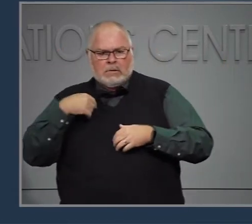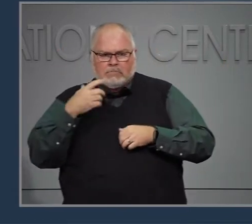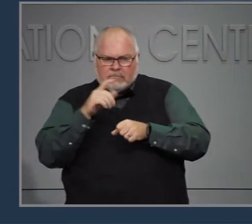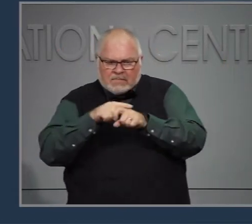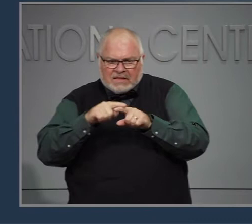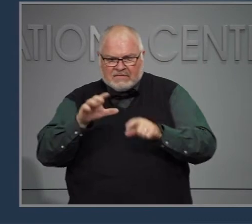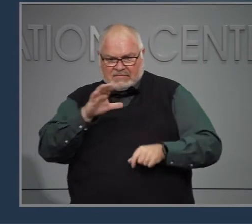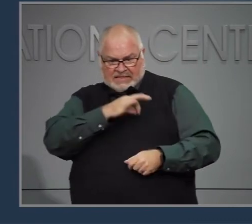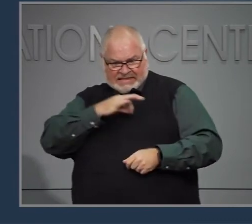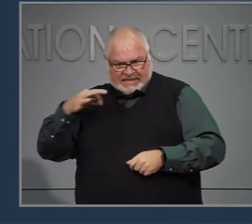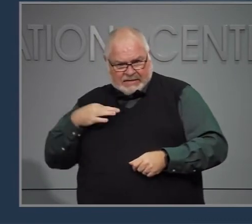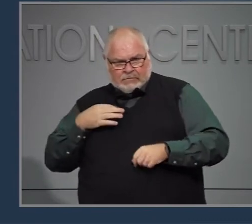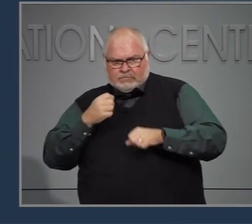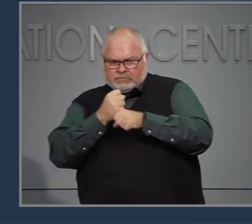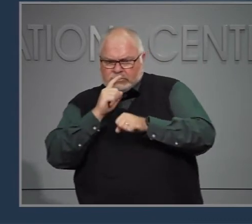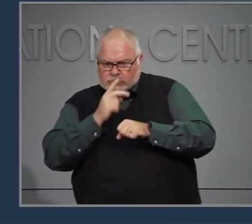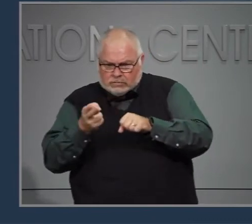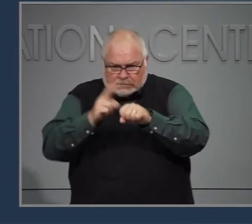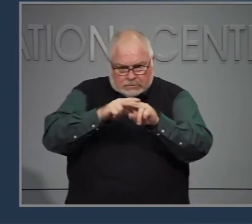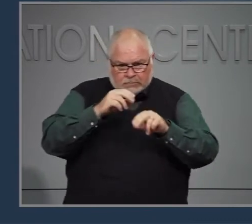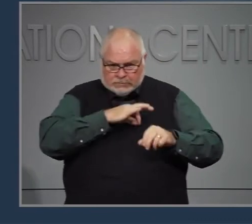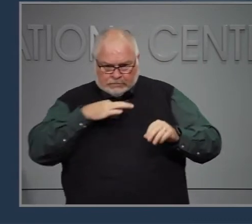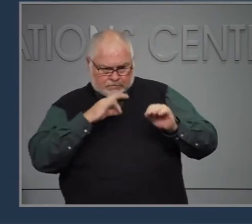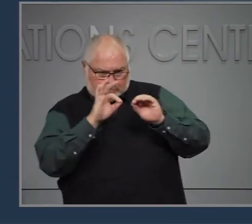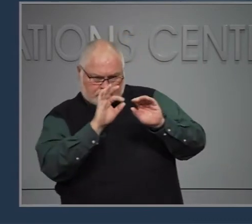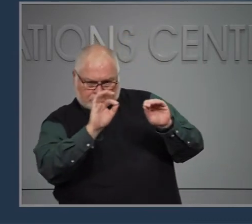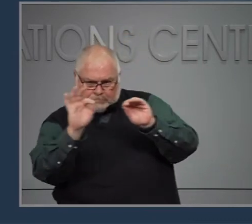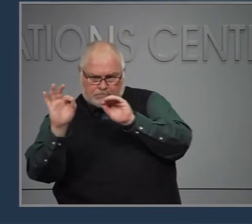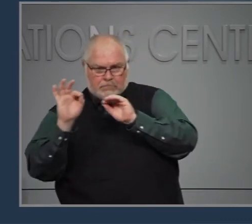TO CARE FOR THEIR RESIDENTS AND RESPOND TO ANY OUTBREAKS.